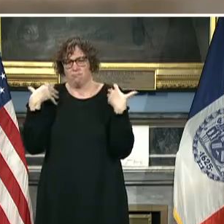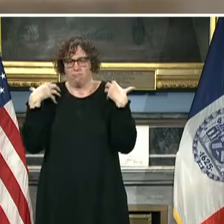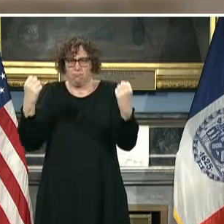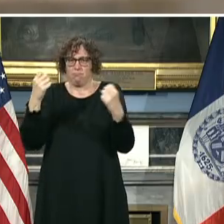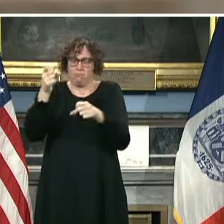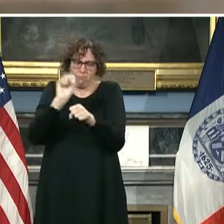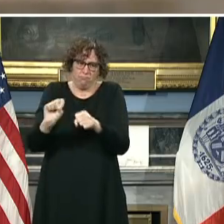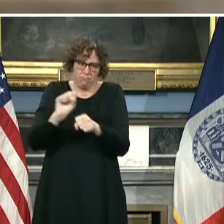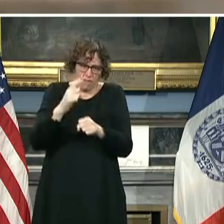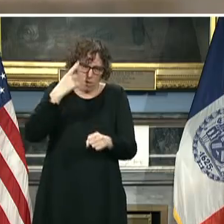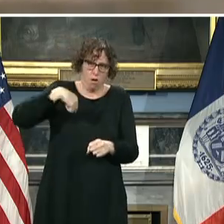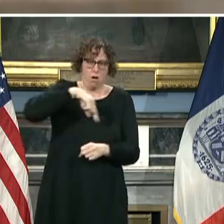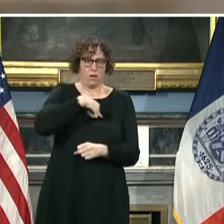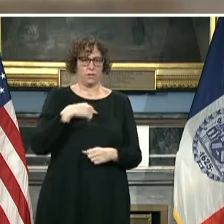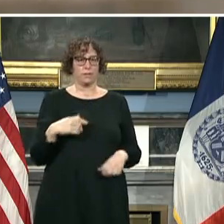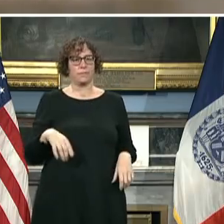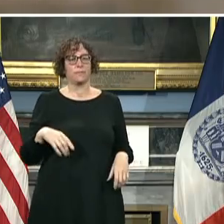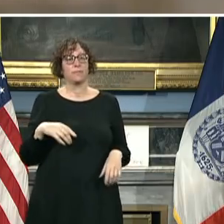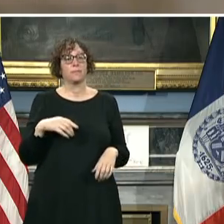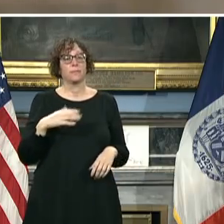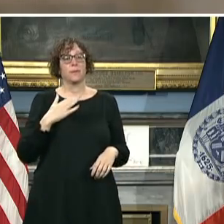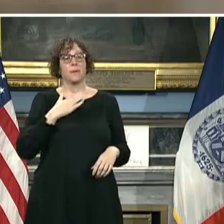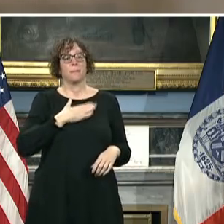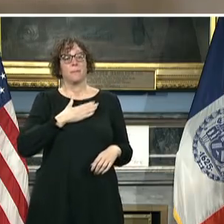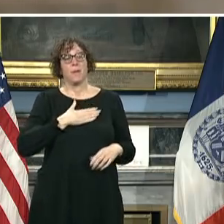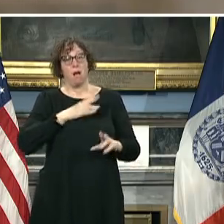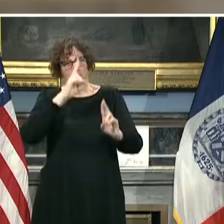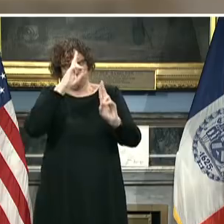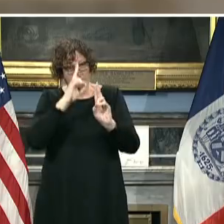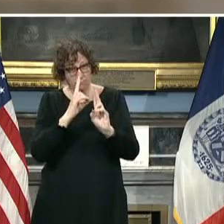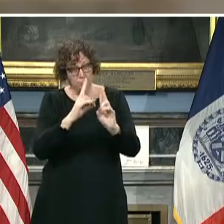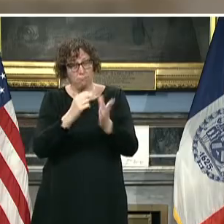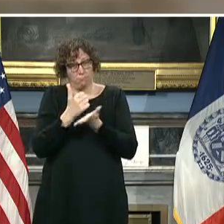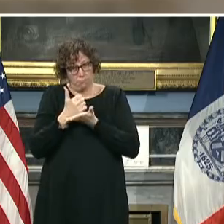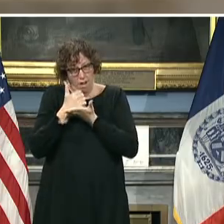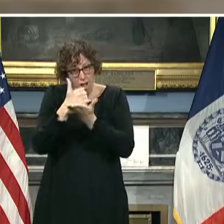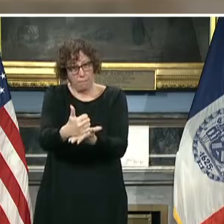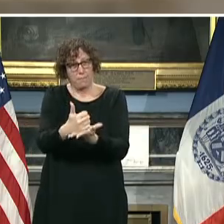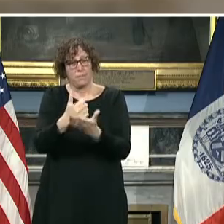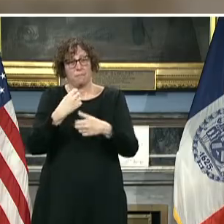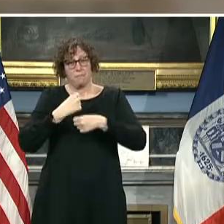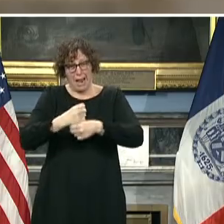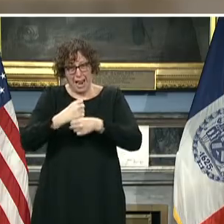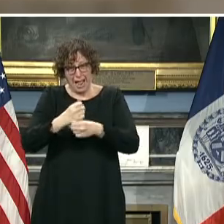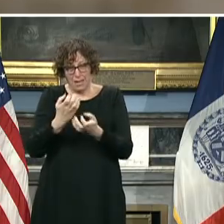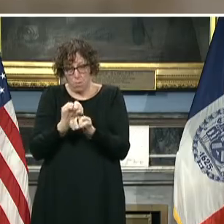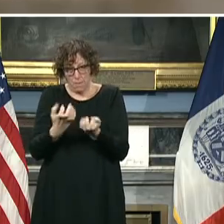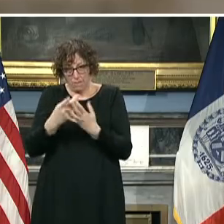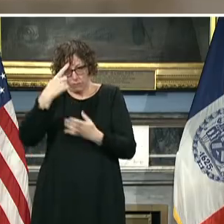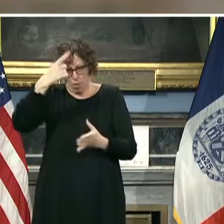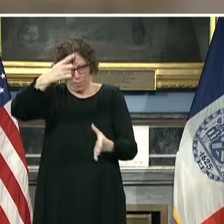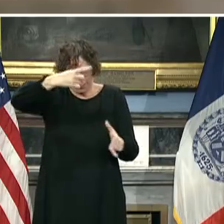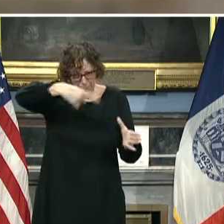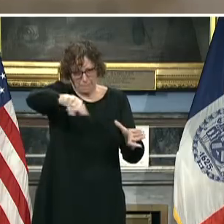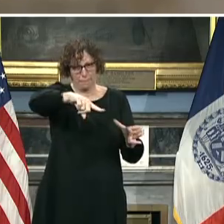HONOR FOR ALL OF US TO WORK FOR Y.OU IT IS AN ABSOLUTE HONOR TO CONTINUE TO GET TO WORK WITH MY AMAZING